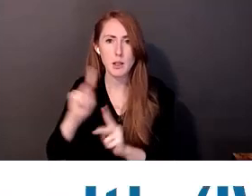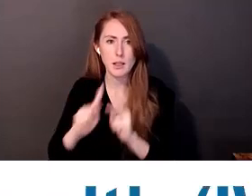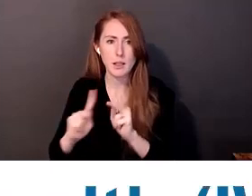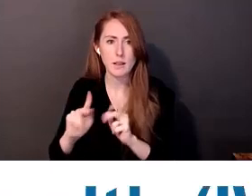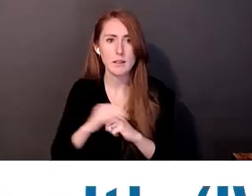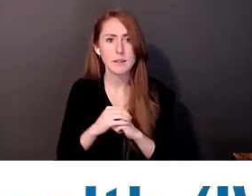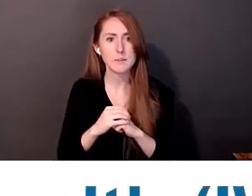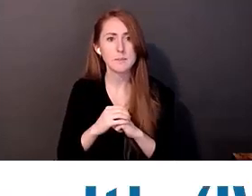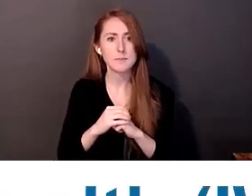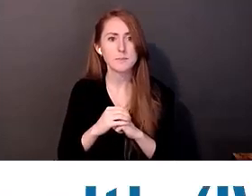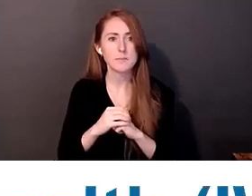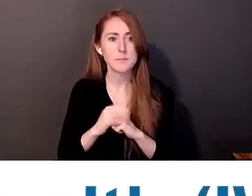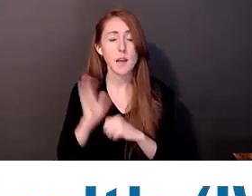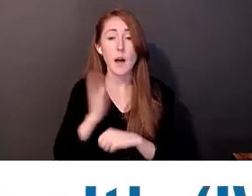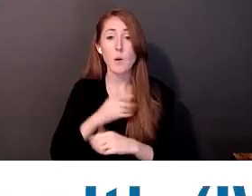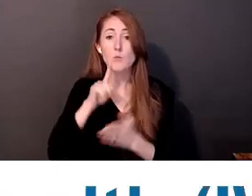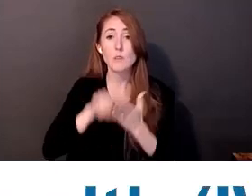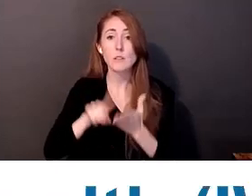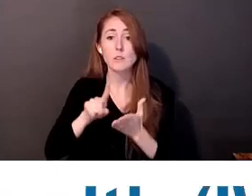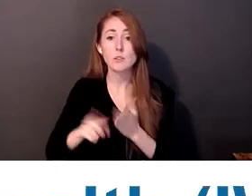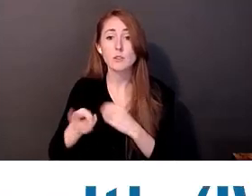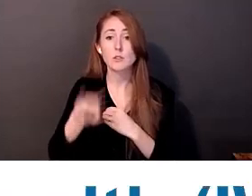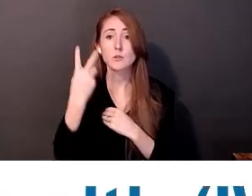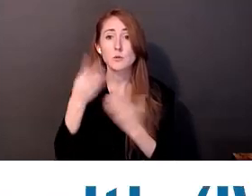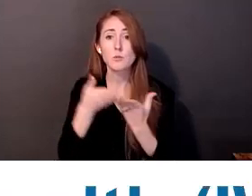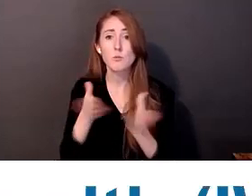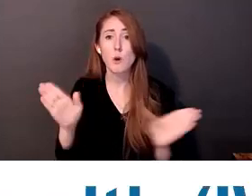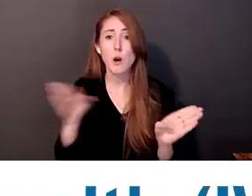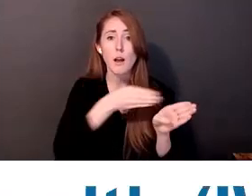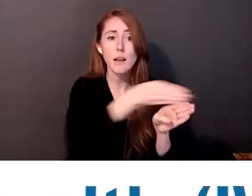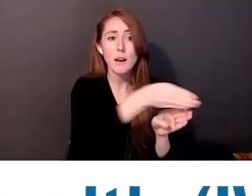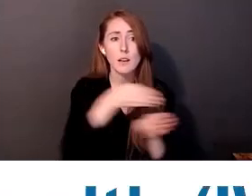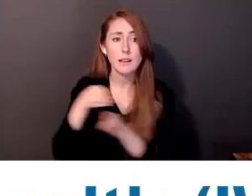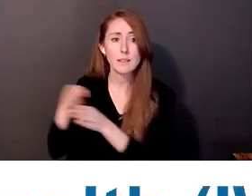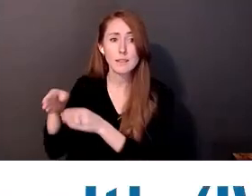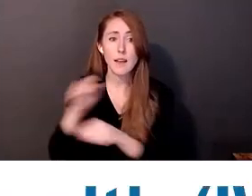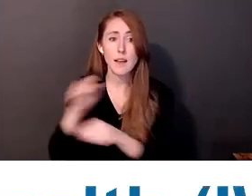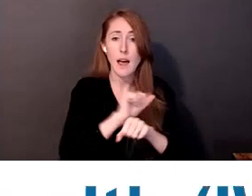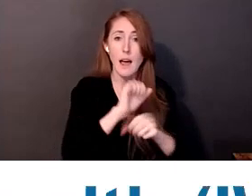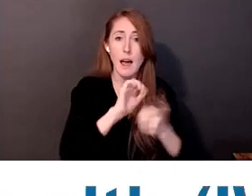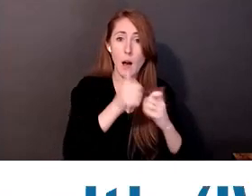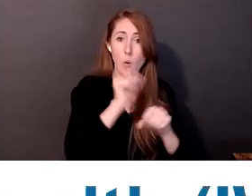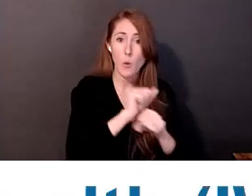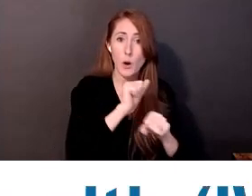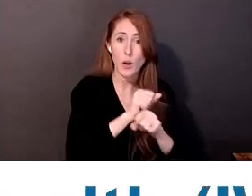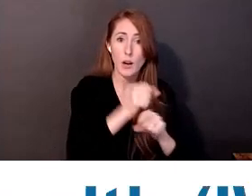Our research is in two broad areas, how work impacts health and how health impacts work.